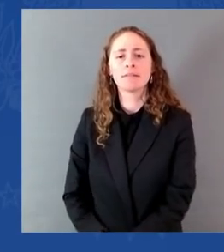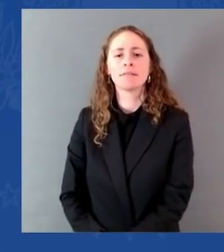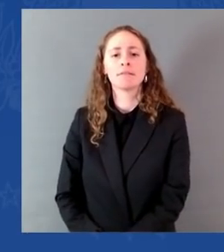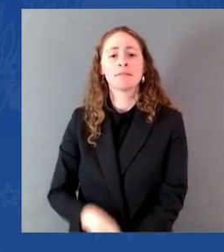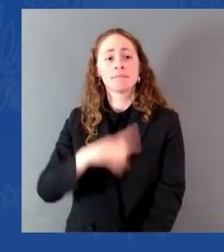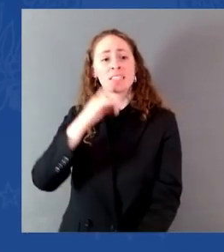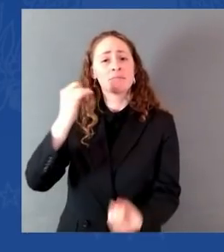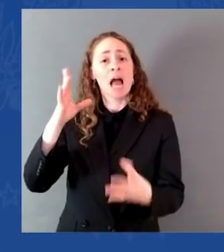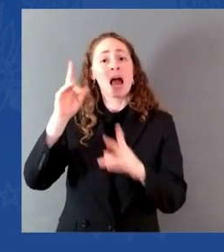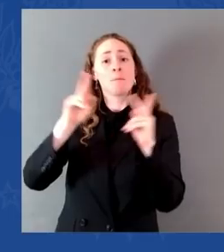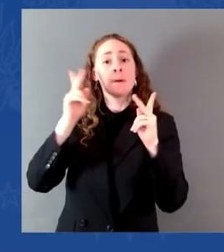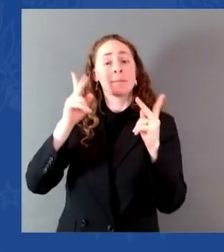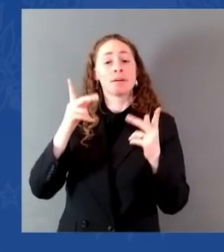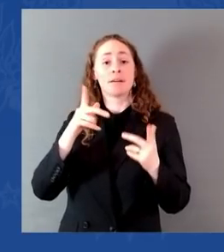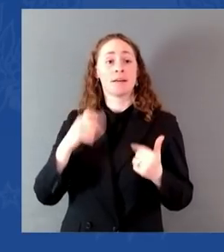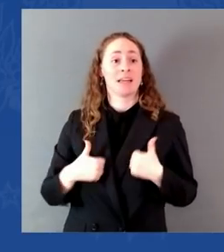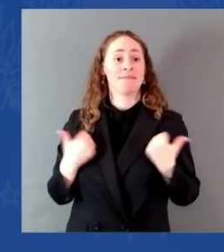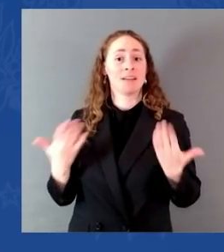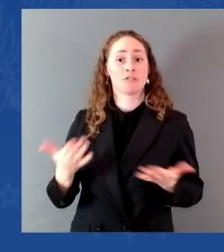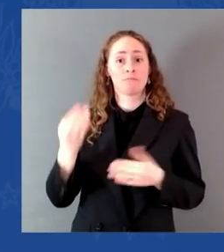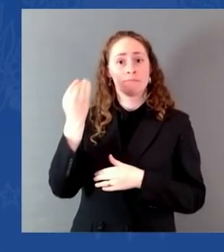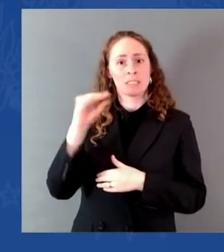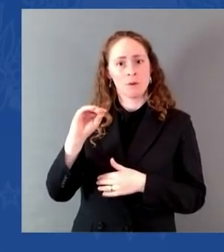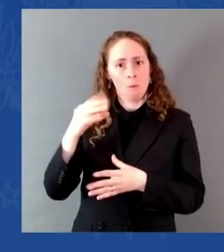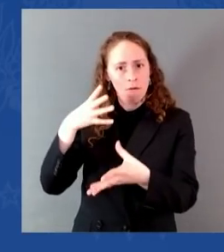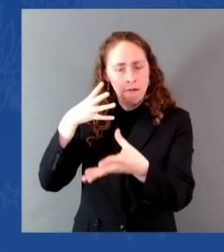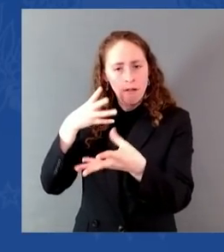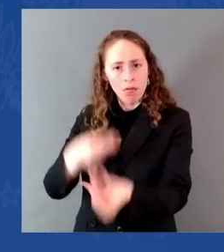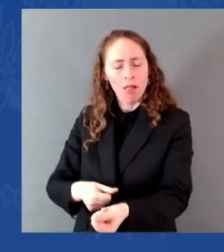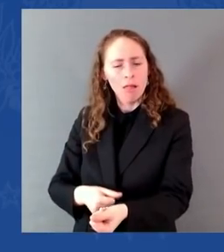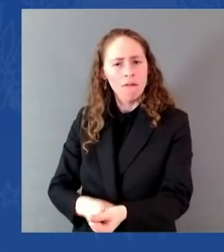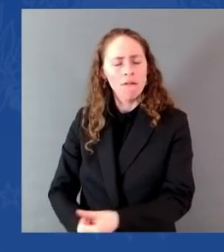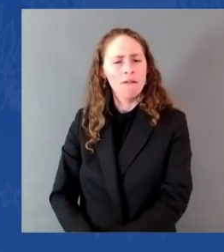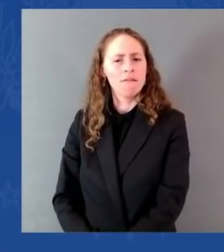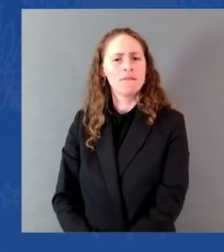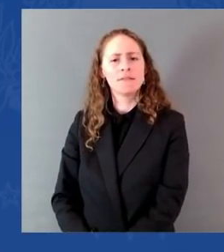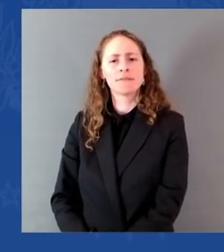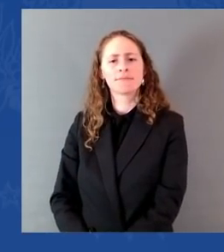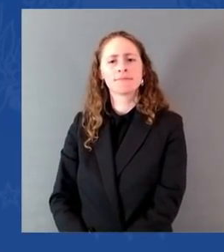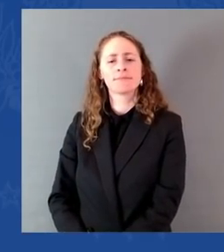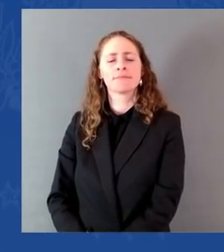Two weeks ago, I announced the largest-ever release of the U.S. Strategic Petroleum Reserve